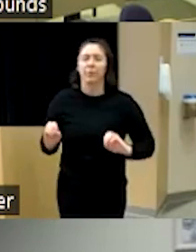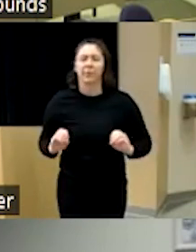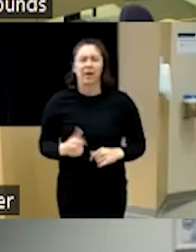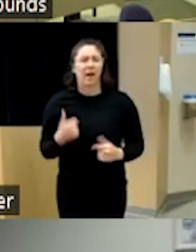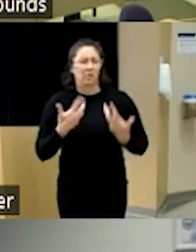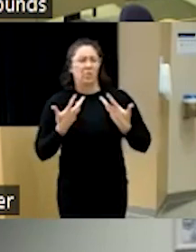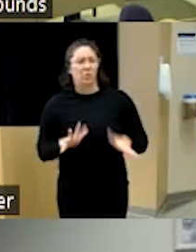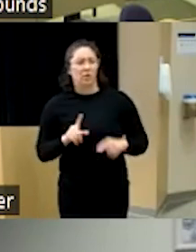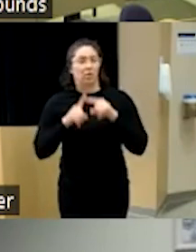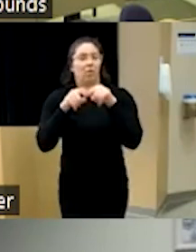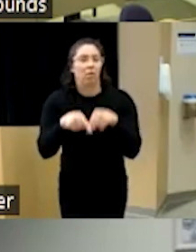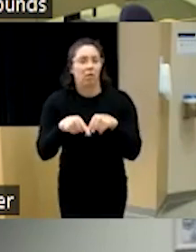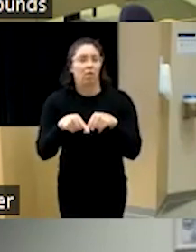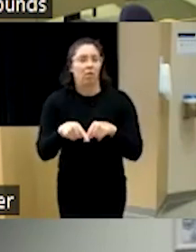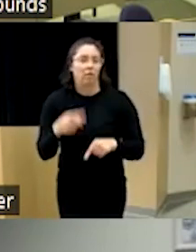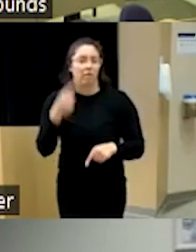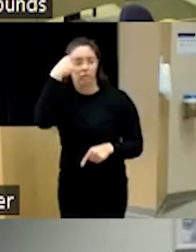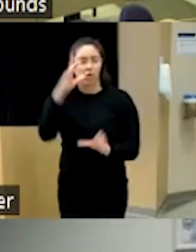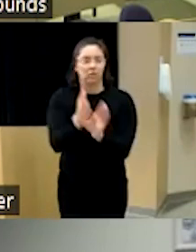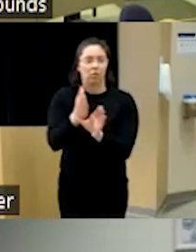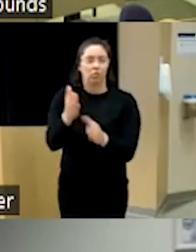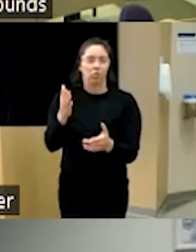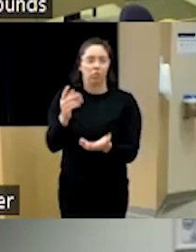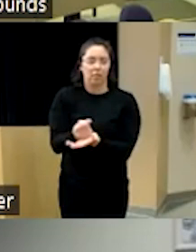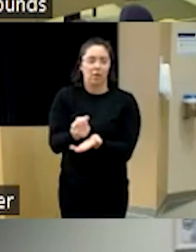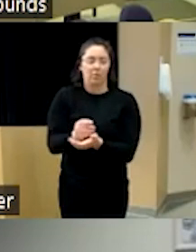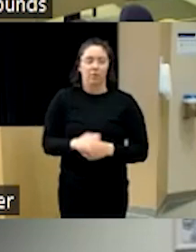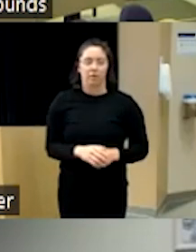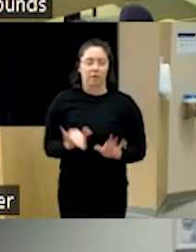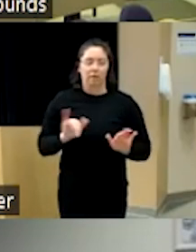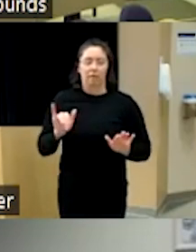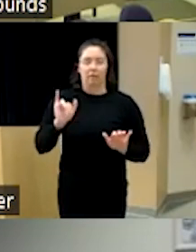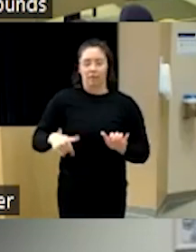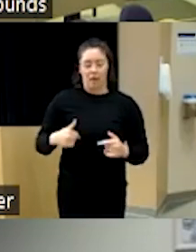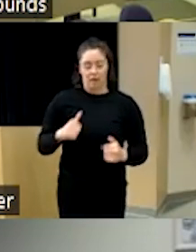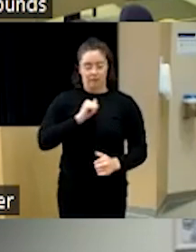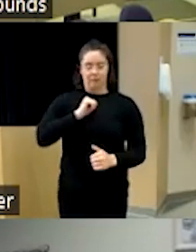this wanted to have this for Psychotherapy because the self-efficacy is um or is to be self-confident